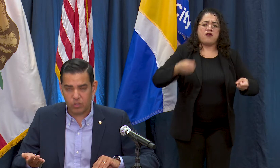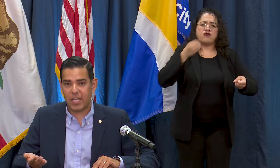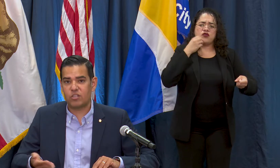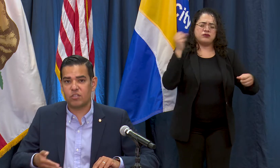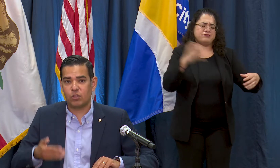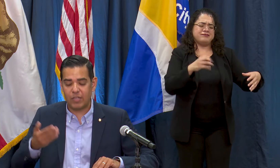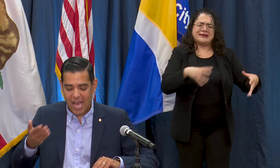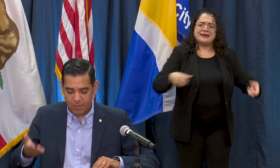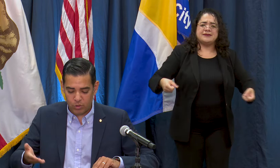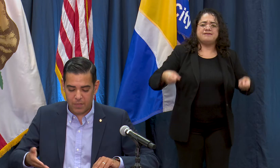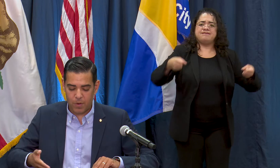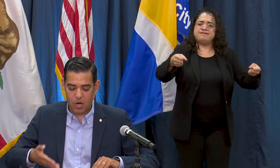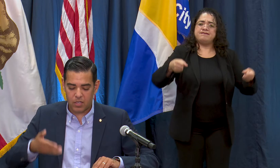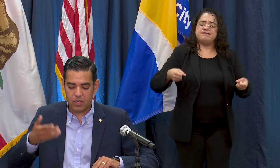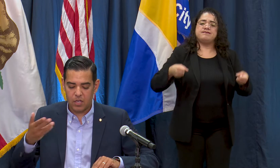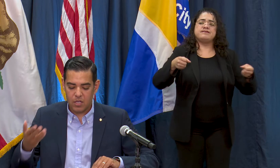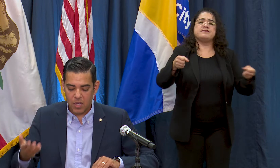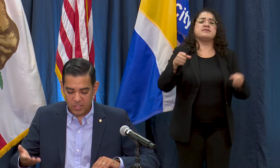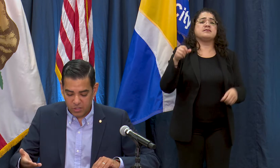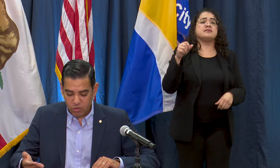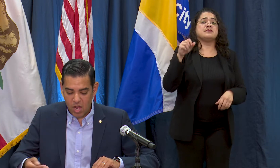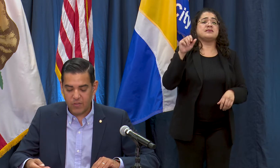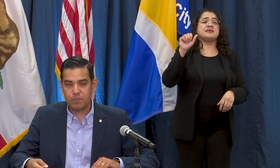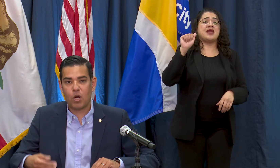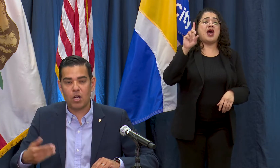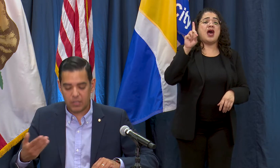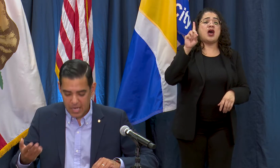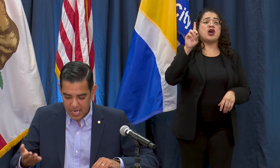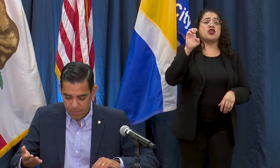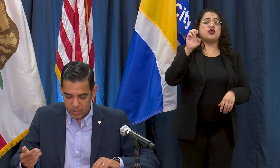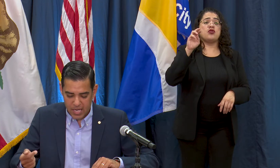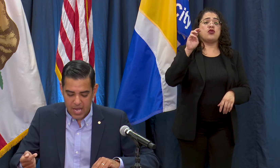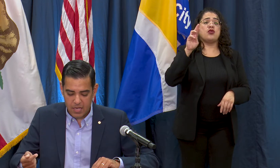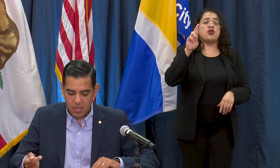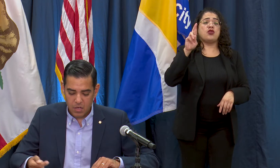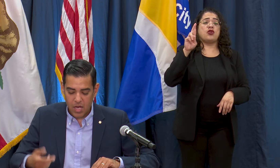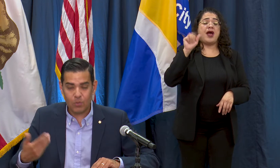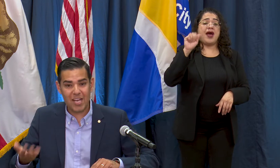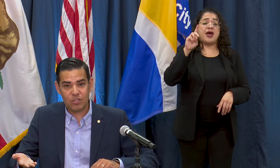locations including Admiral Kidd Park, Cesar Chavez Park, and MLK Park which actually